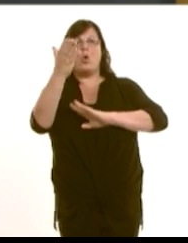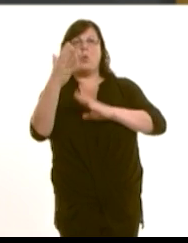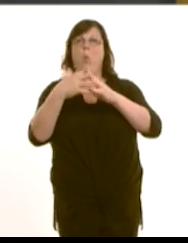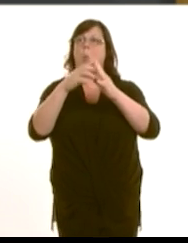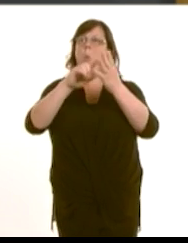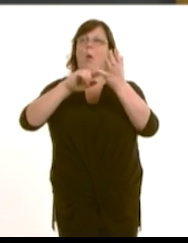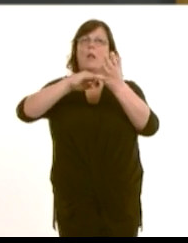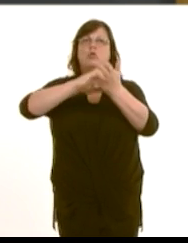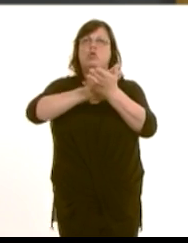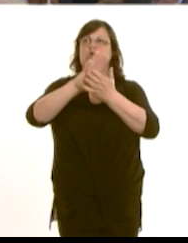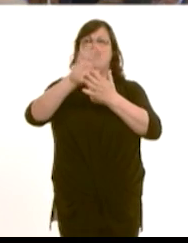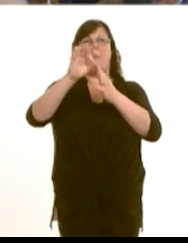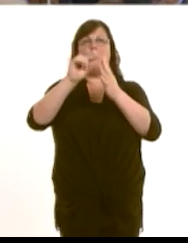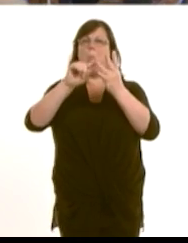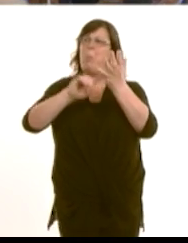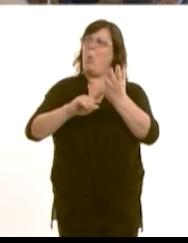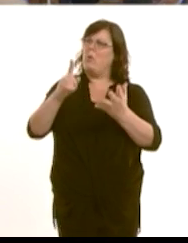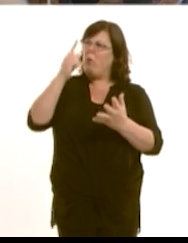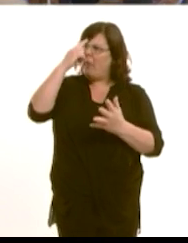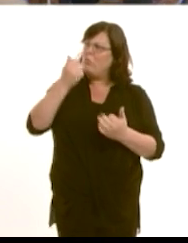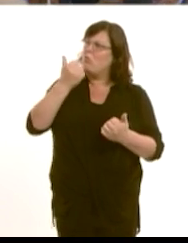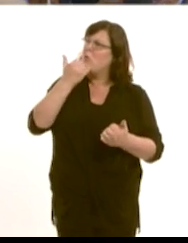Do you think thatís a sufficient service for GP services in Newtown?